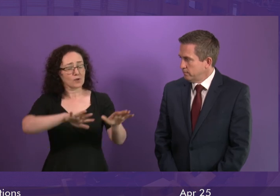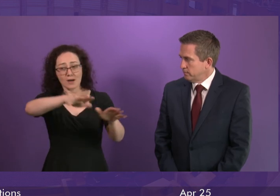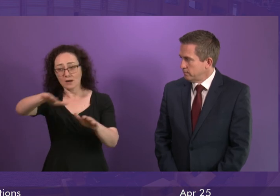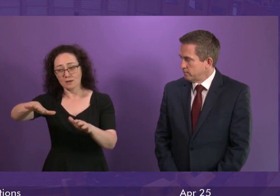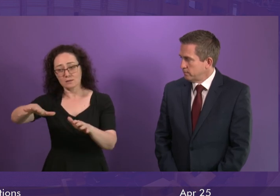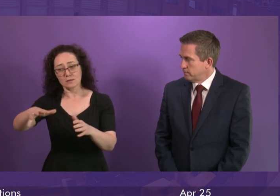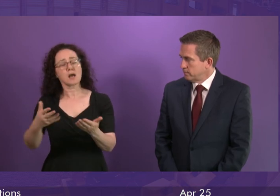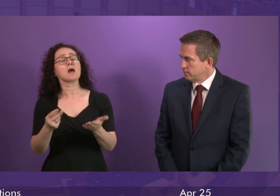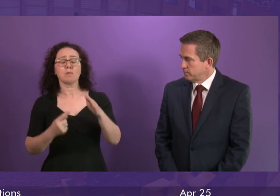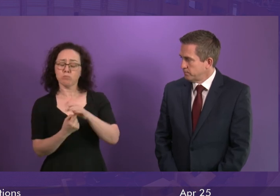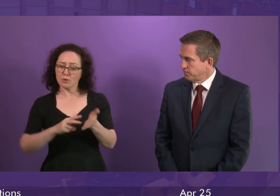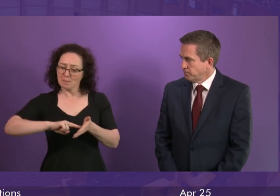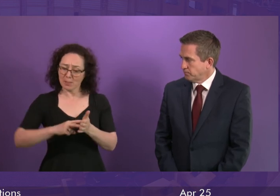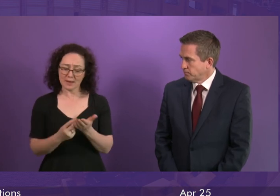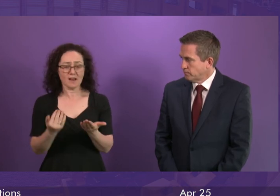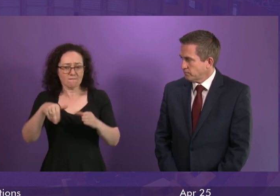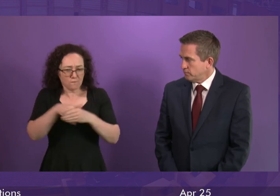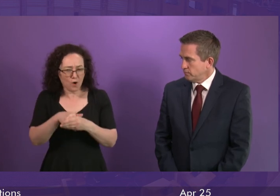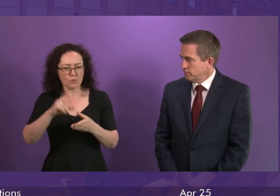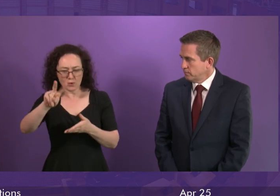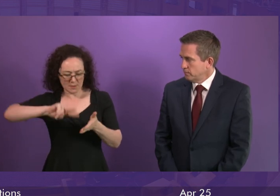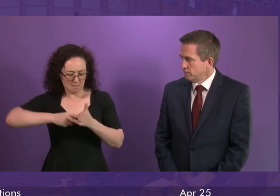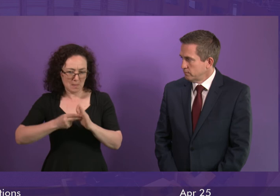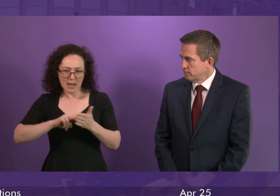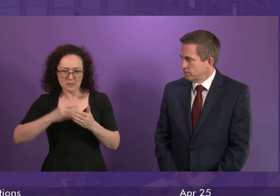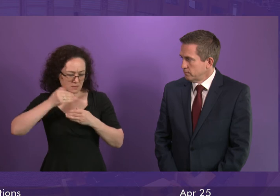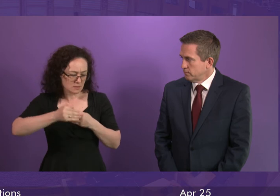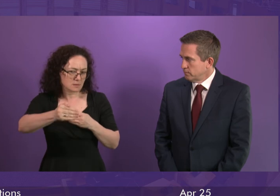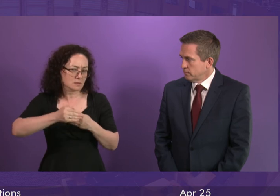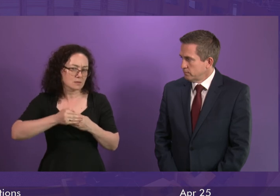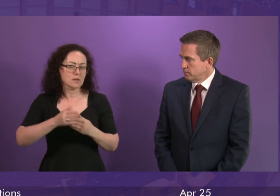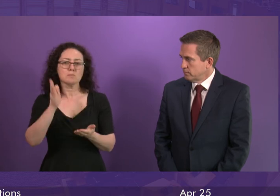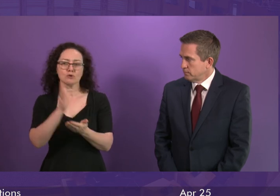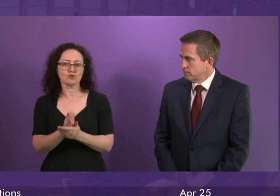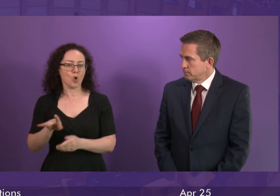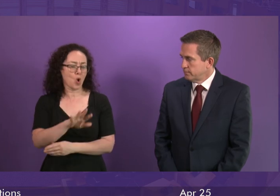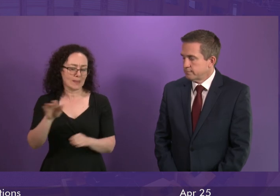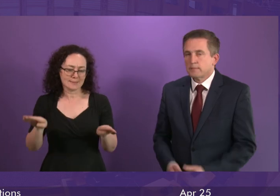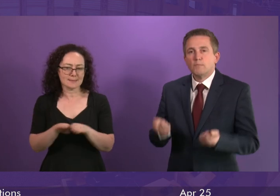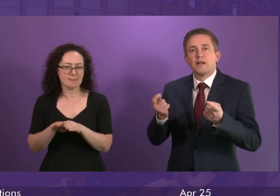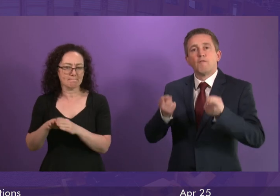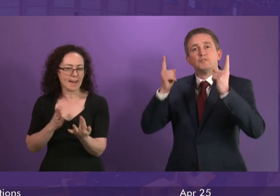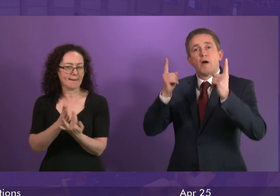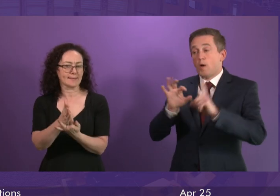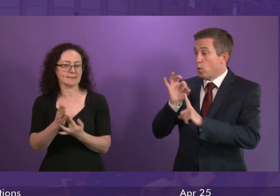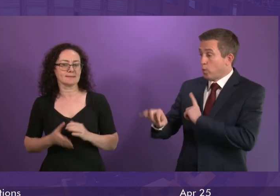the national health service and other agencies do to ensure equity of access.